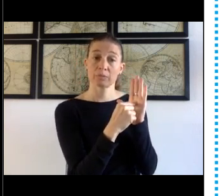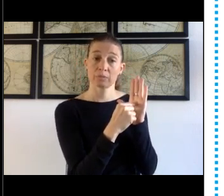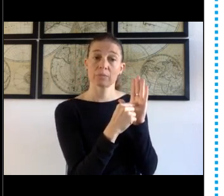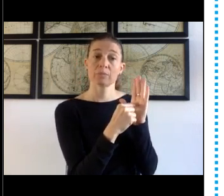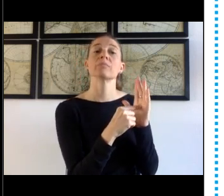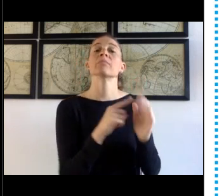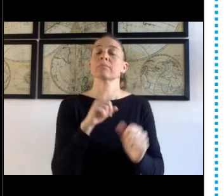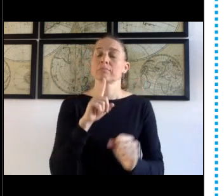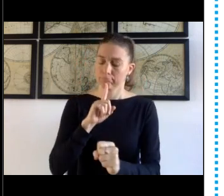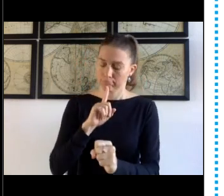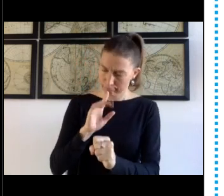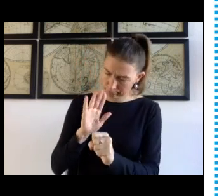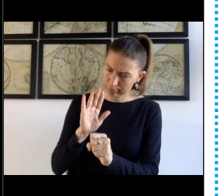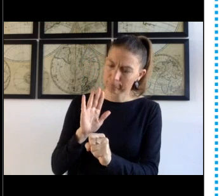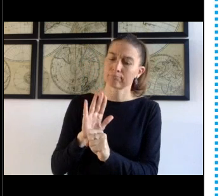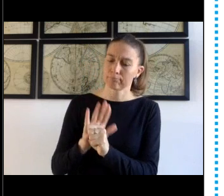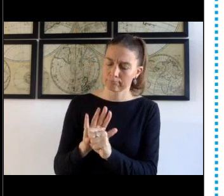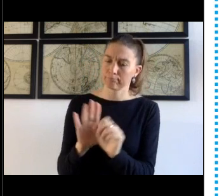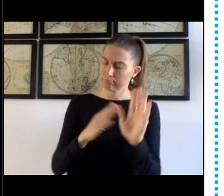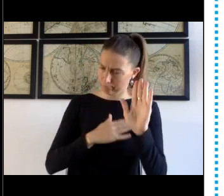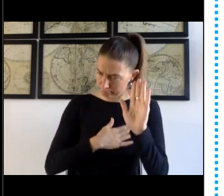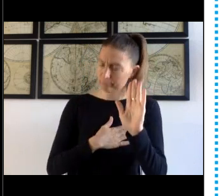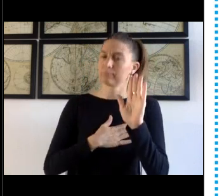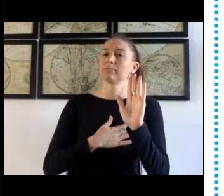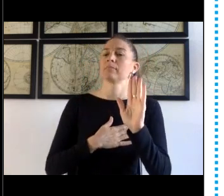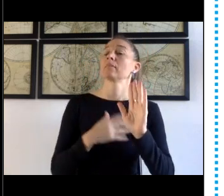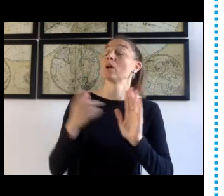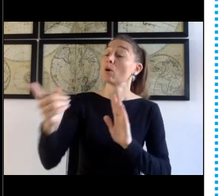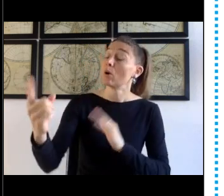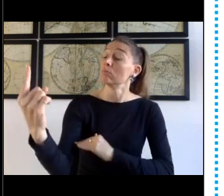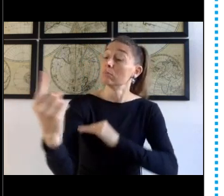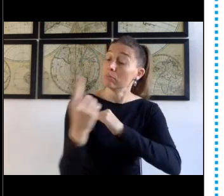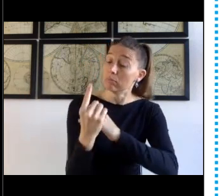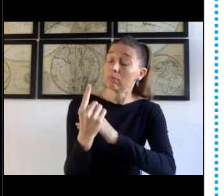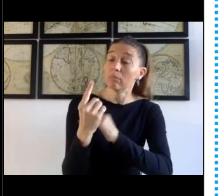they aren't refused of reservation or boarding due to their disability.